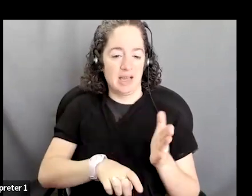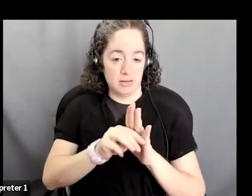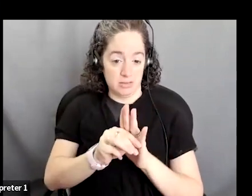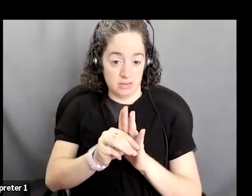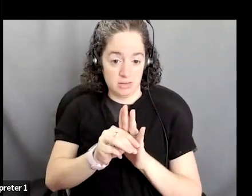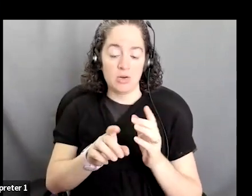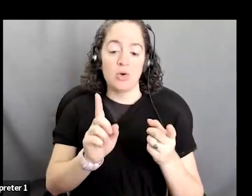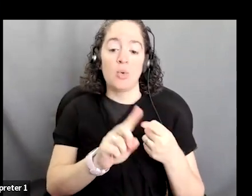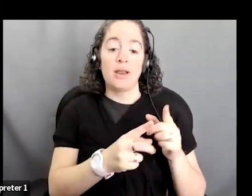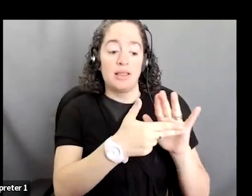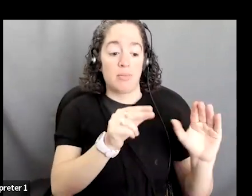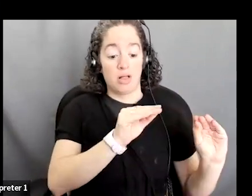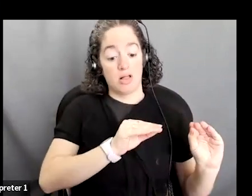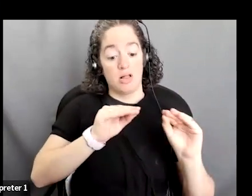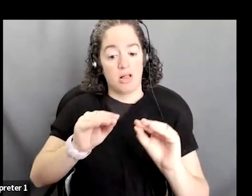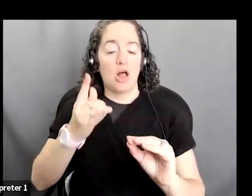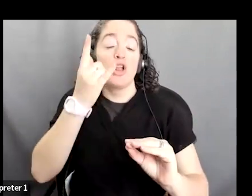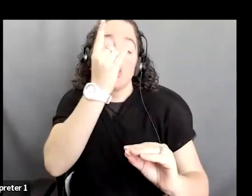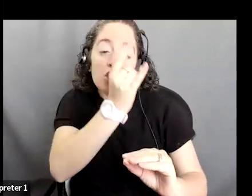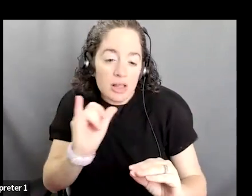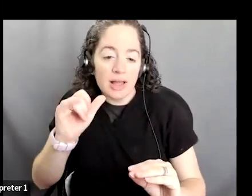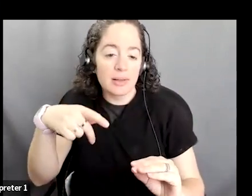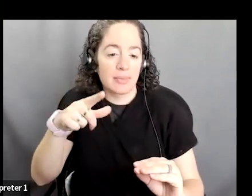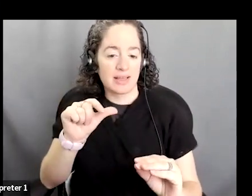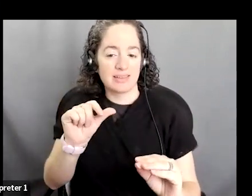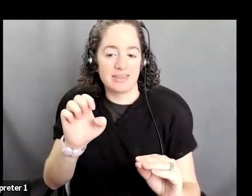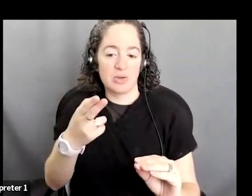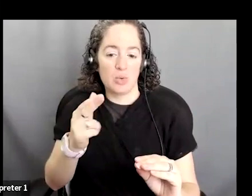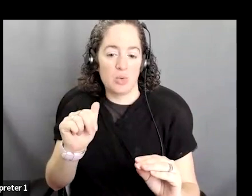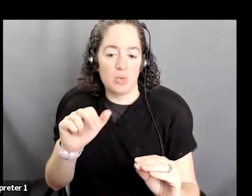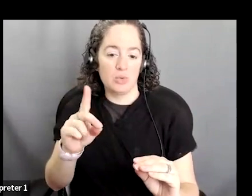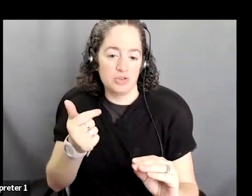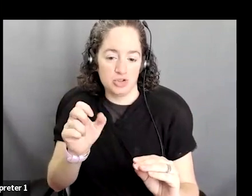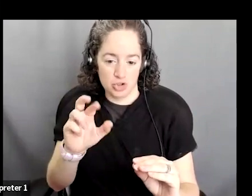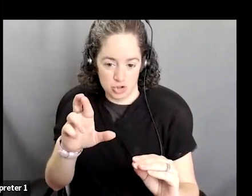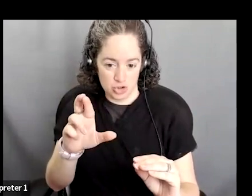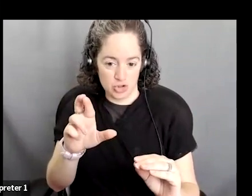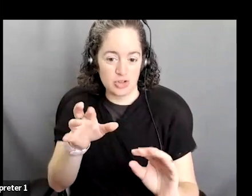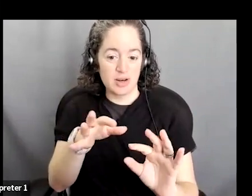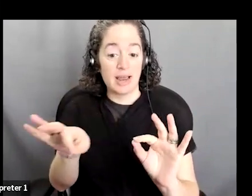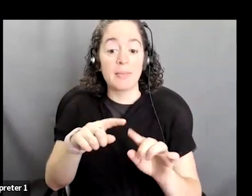make it look like placeholder text, and then when you type-- when someone clicks into the field,